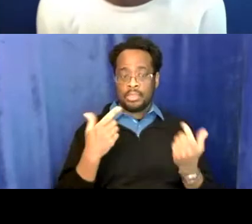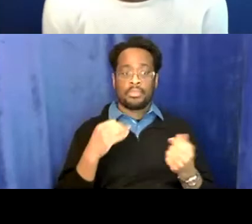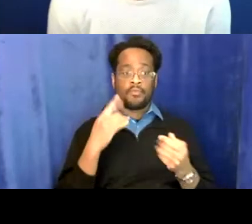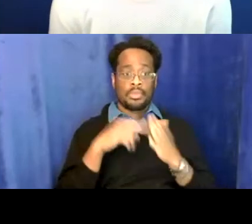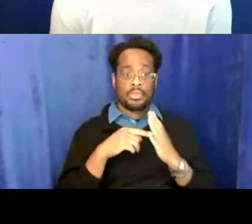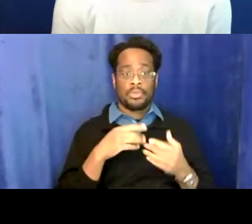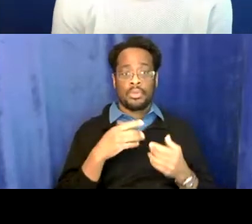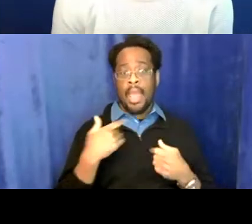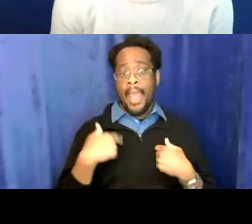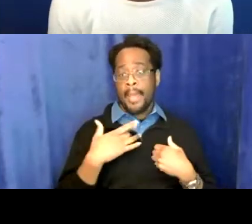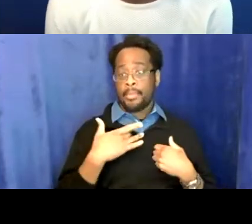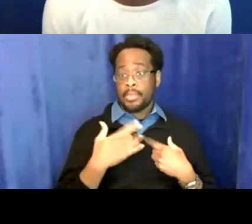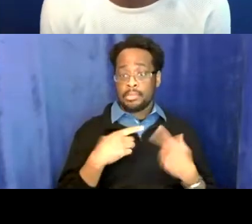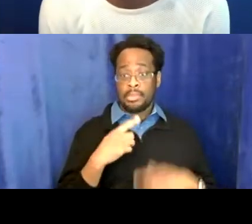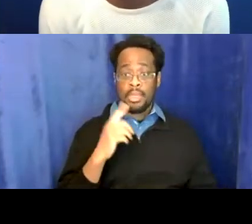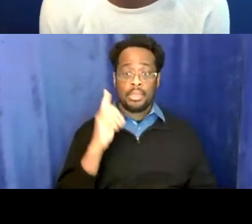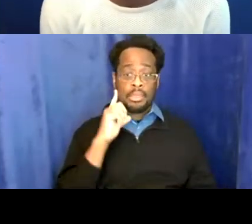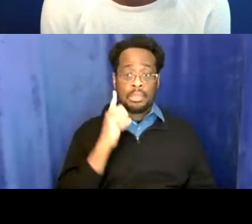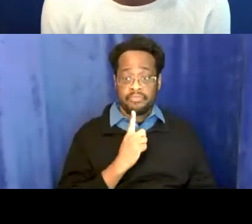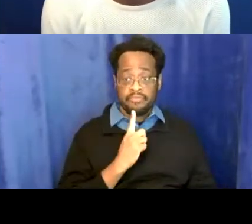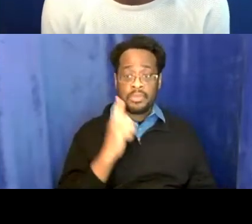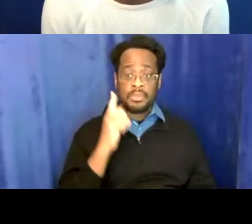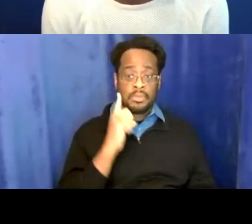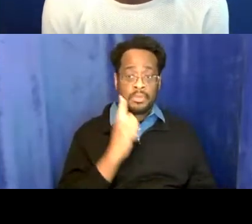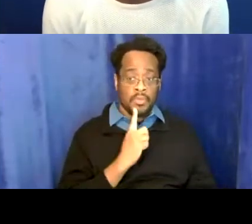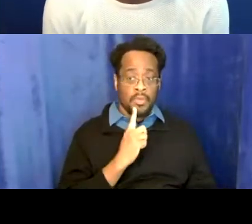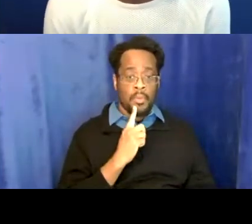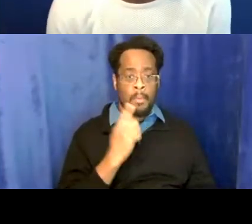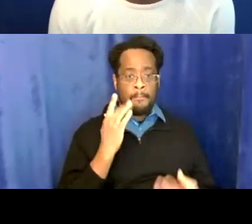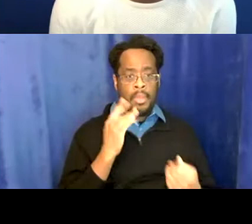that influences sign language for example, I tend to sign "deaf" from the ear to the mouth